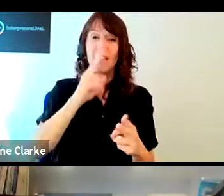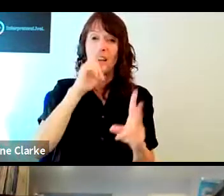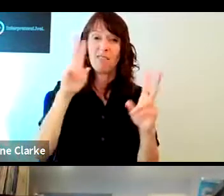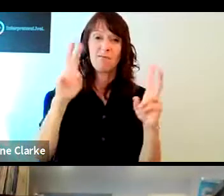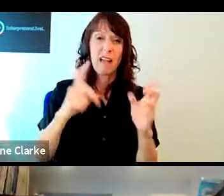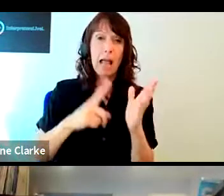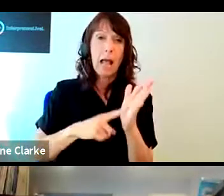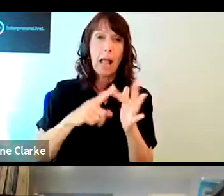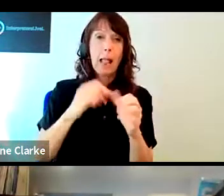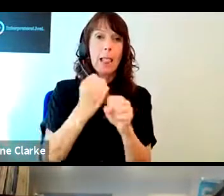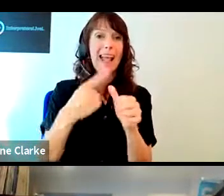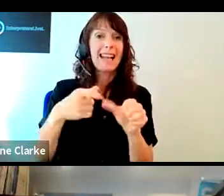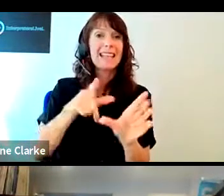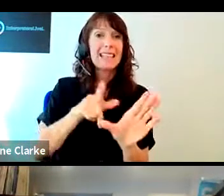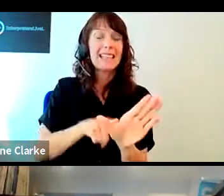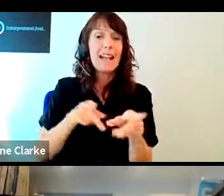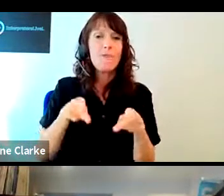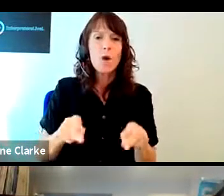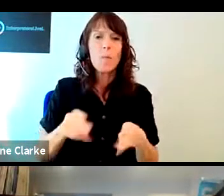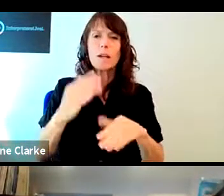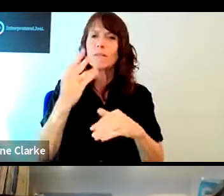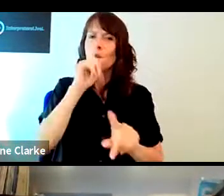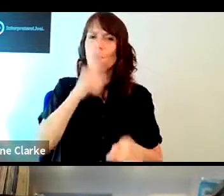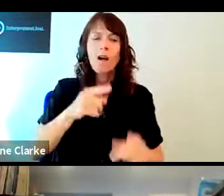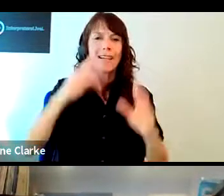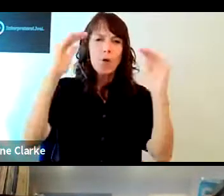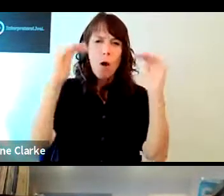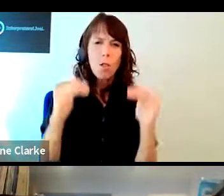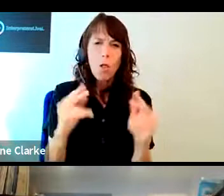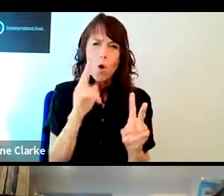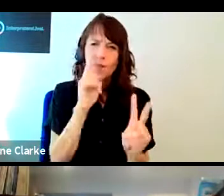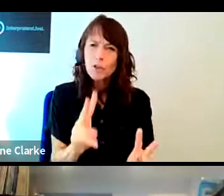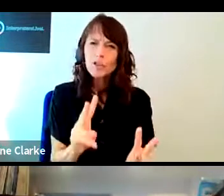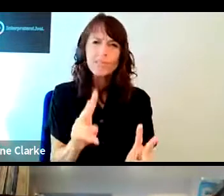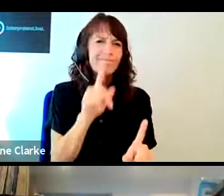They'renever going to be good for low vision users. They're always going to be fragile and they